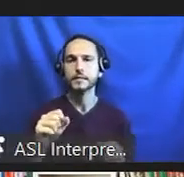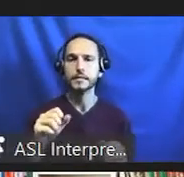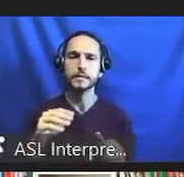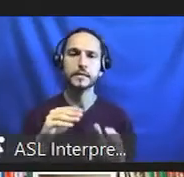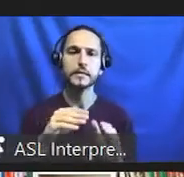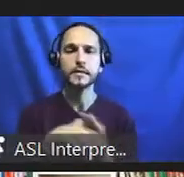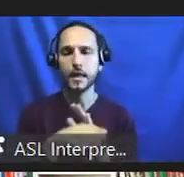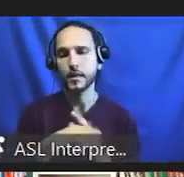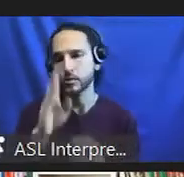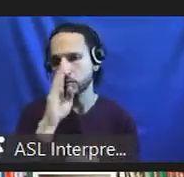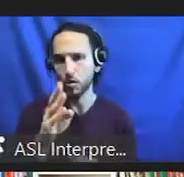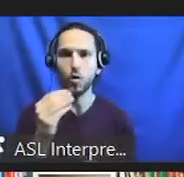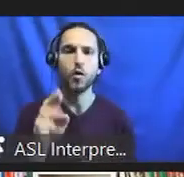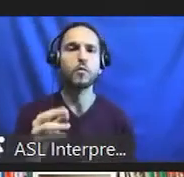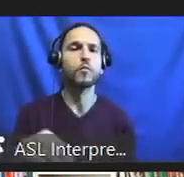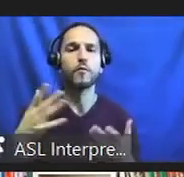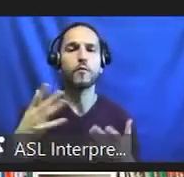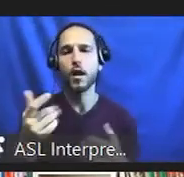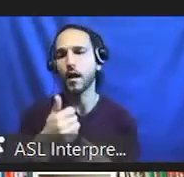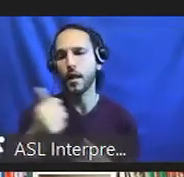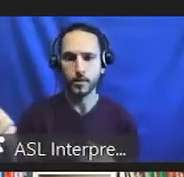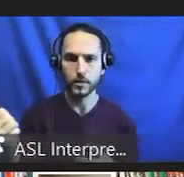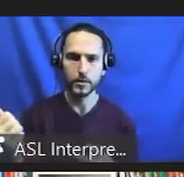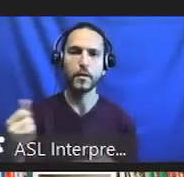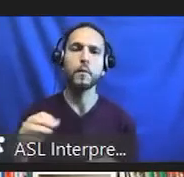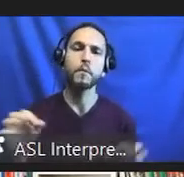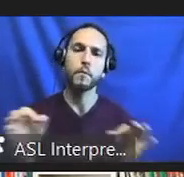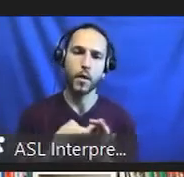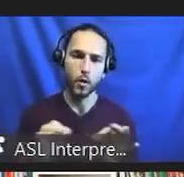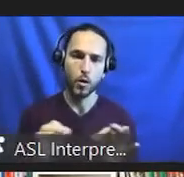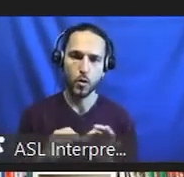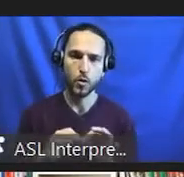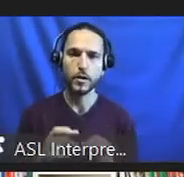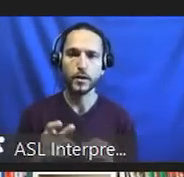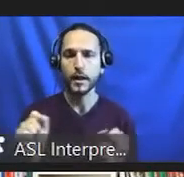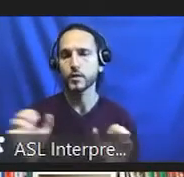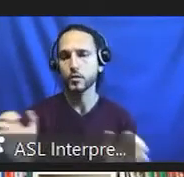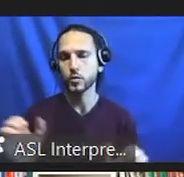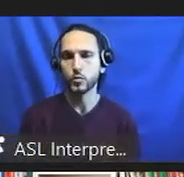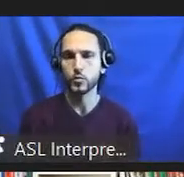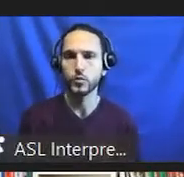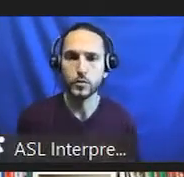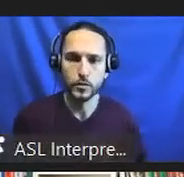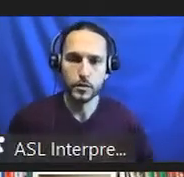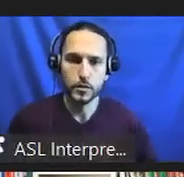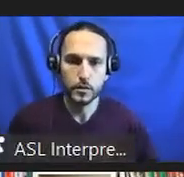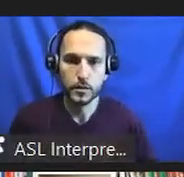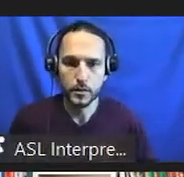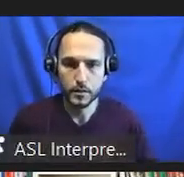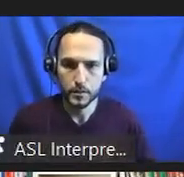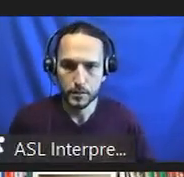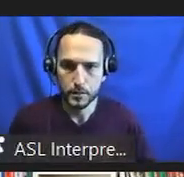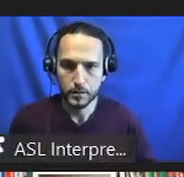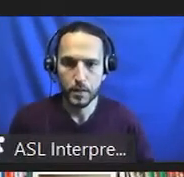or provide another way to make sure that they can do that. So I think that's the question.